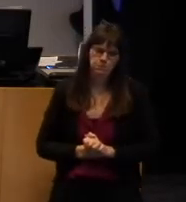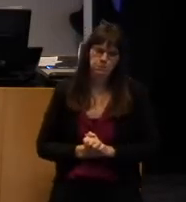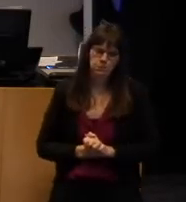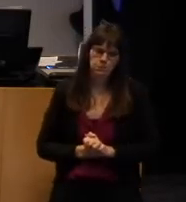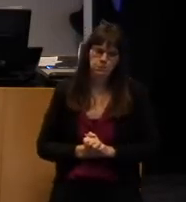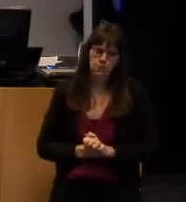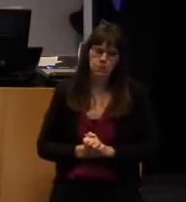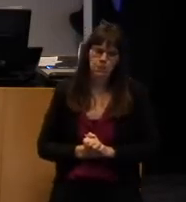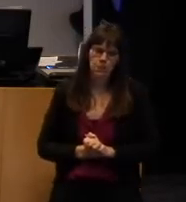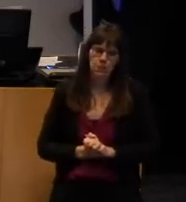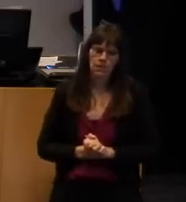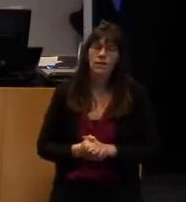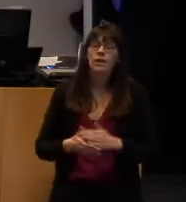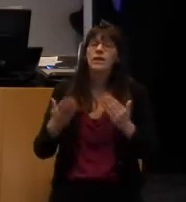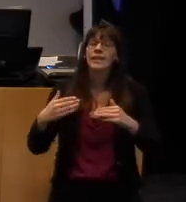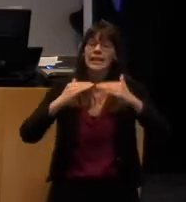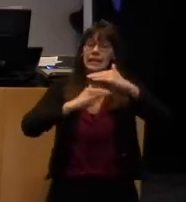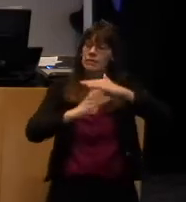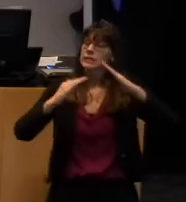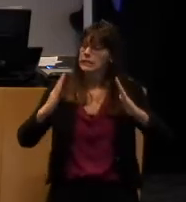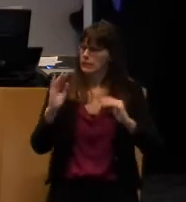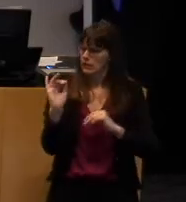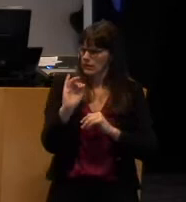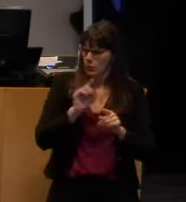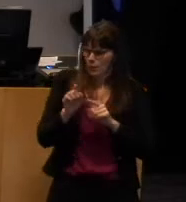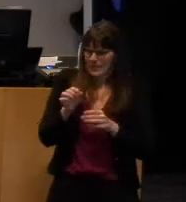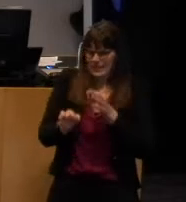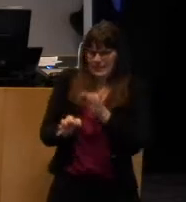Now, with regards to that definition for this study, I turned to translation studies,